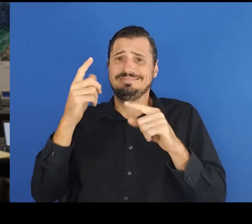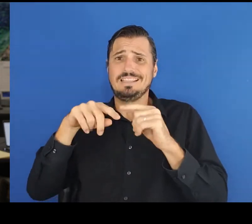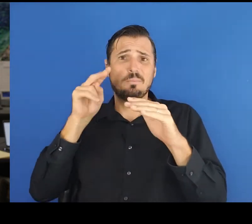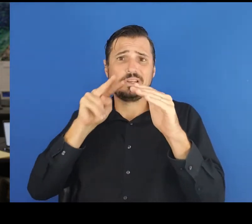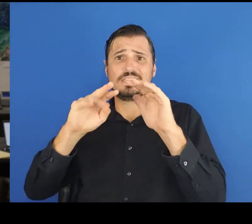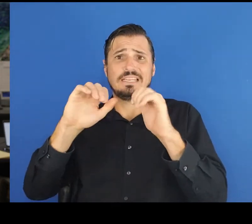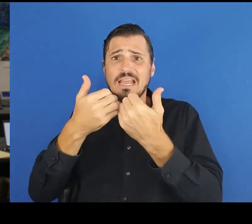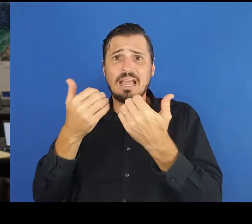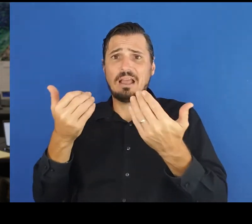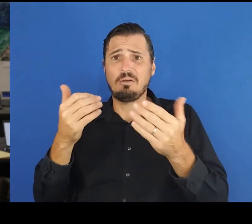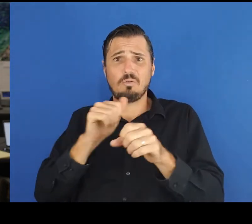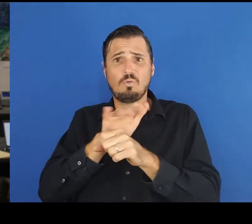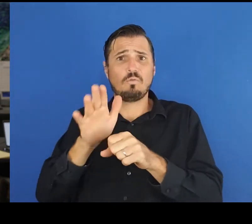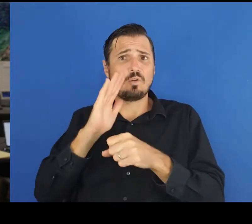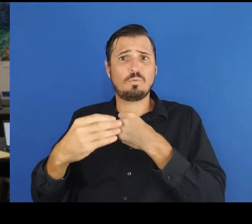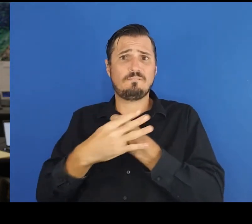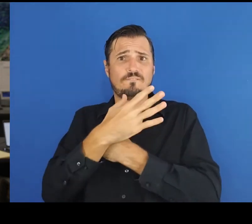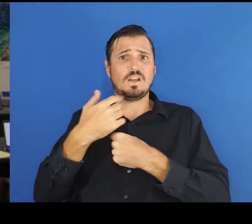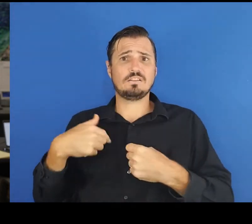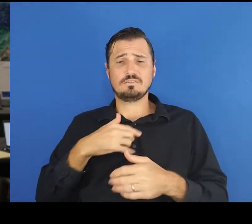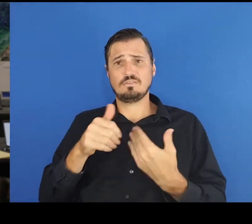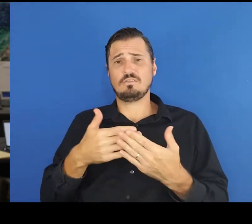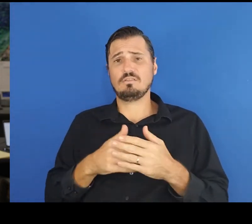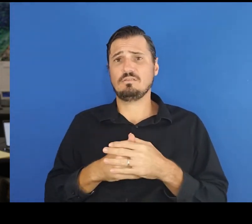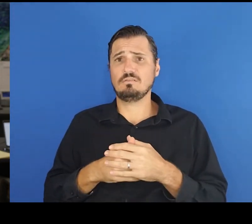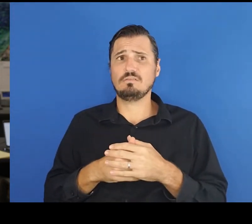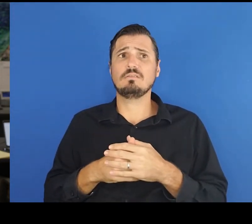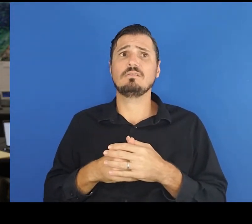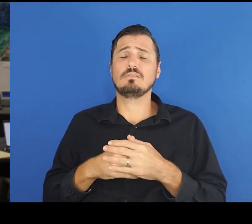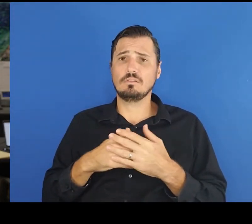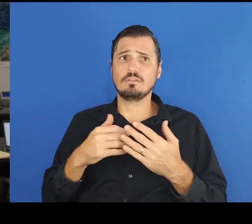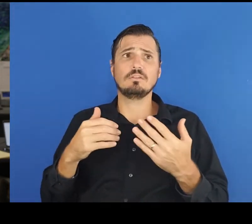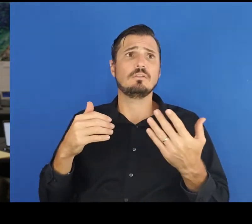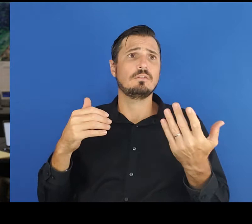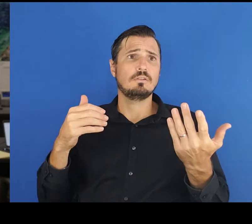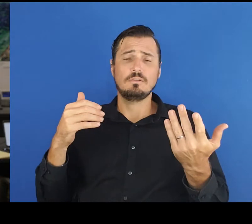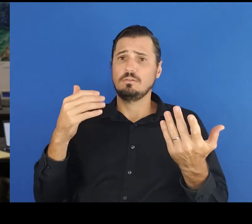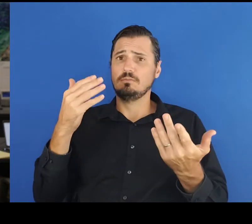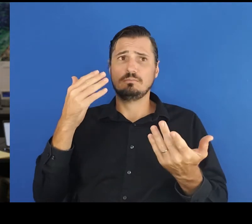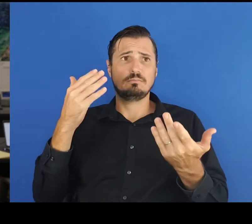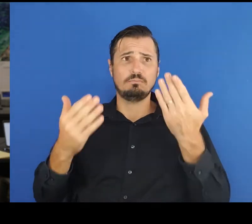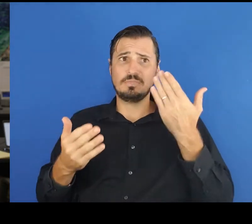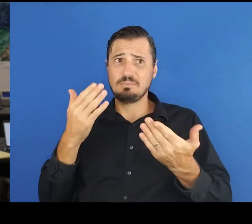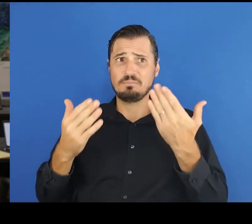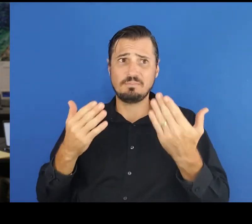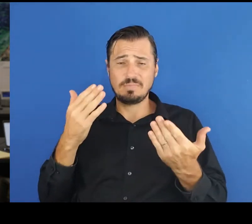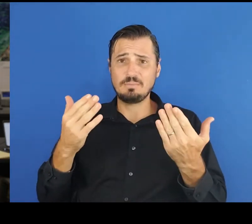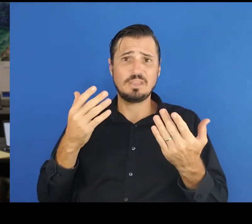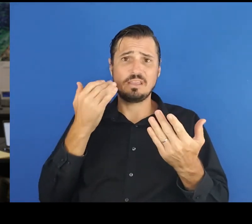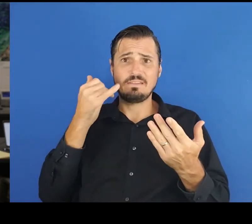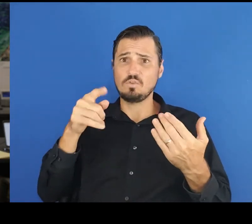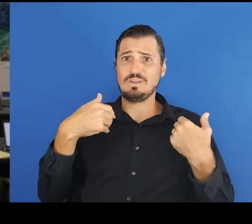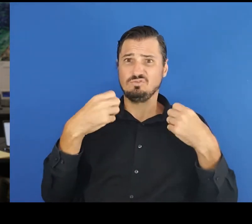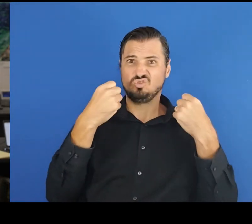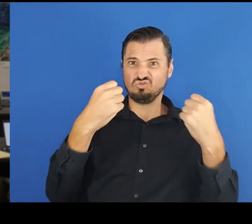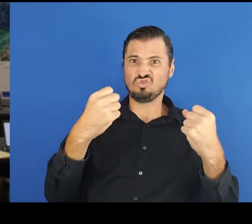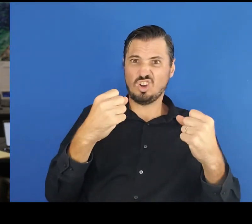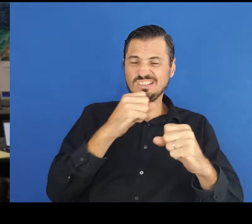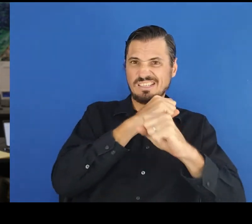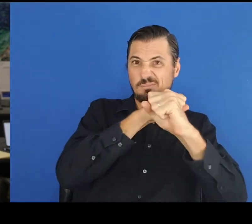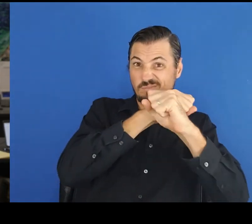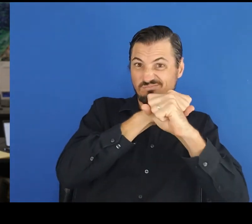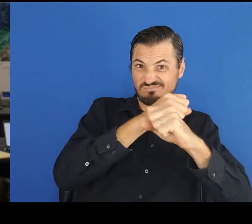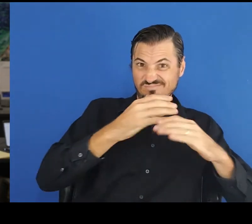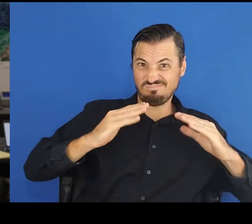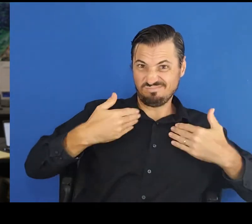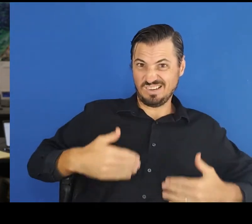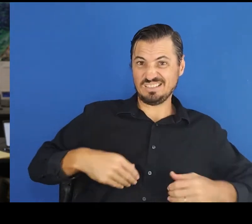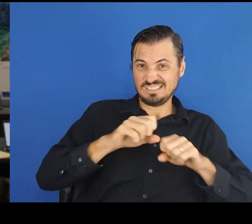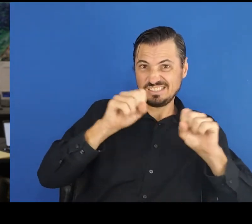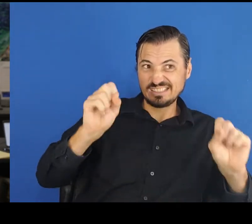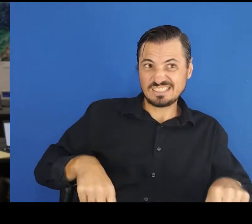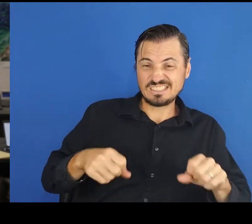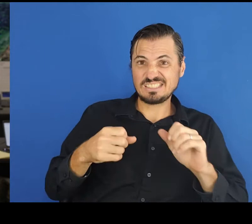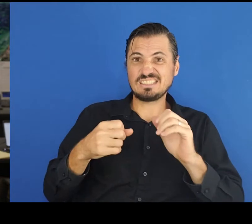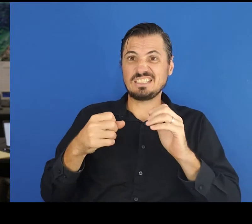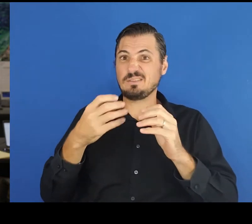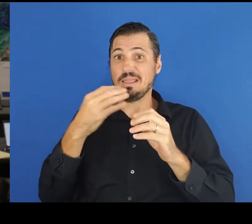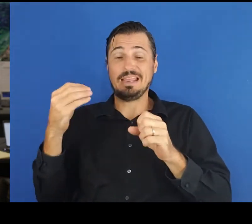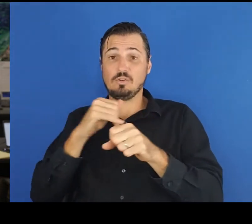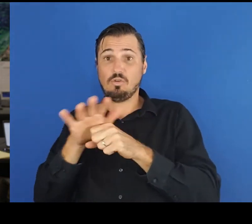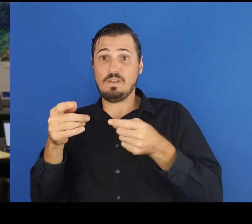Young adults and kids who are healthy can be victims of their strong immune systems and suffer from cytokine storms, when their immune systems overact causing severe inflammation